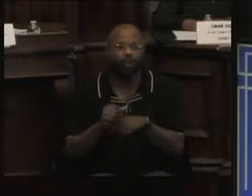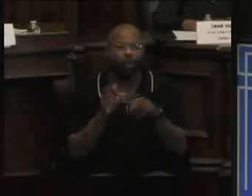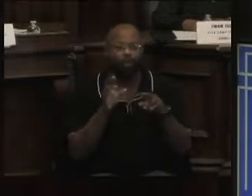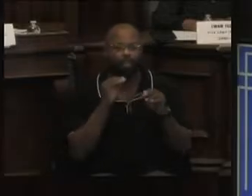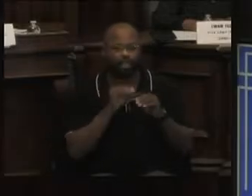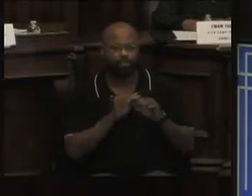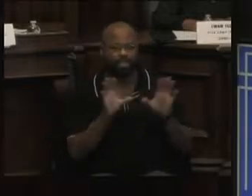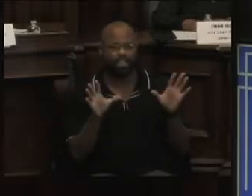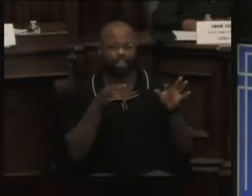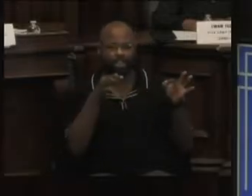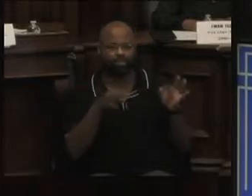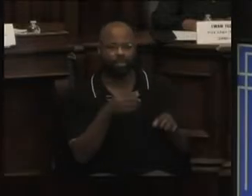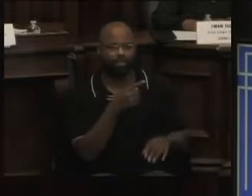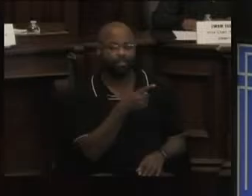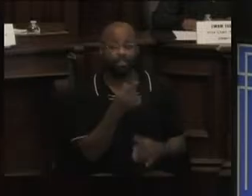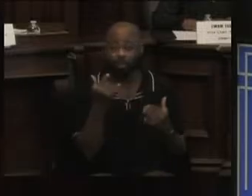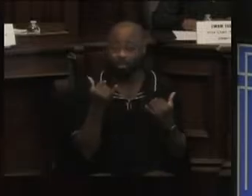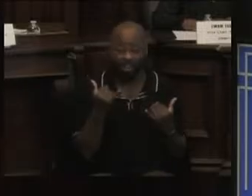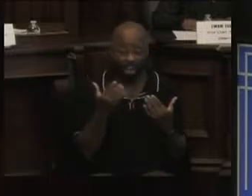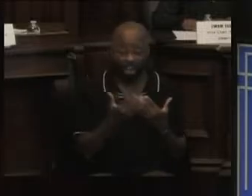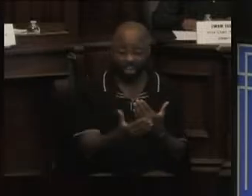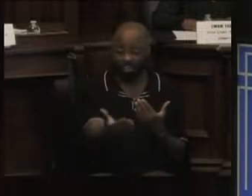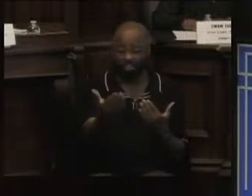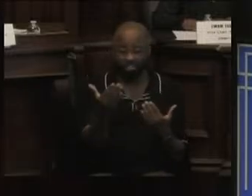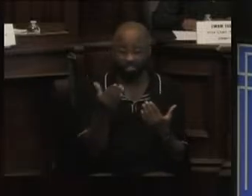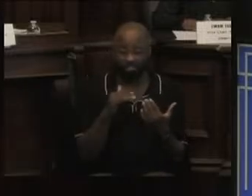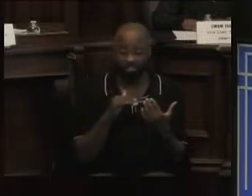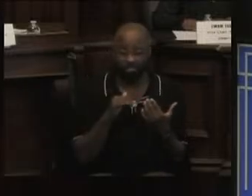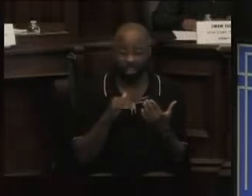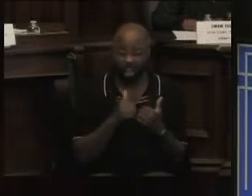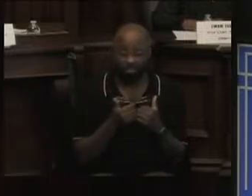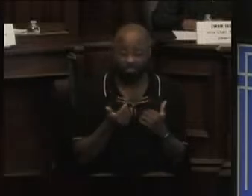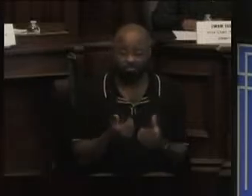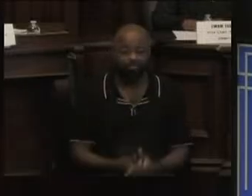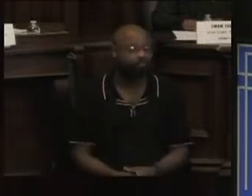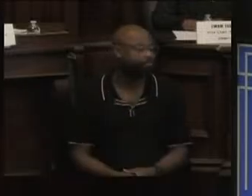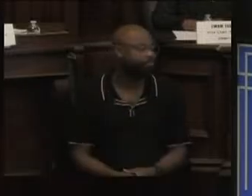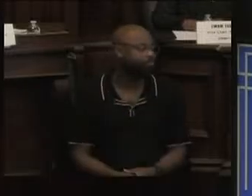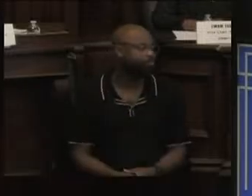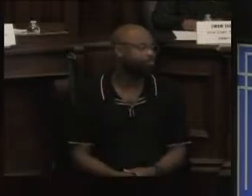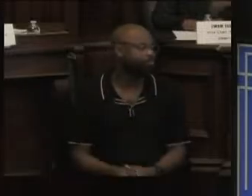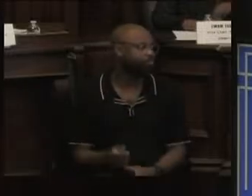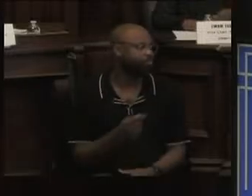put our nose to the grindstone. And I hope that that has been